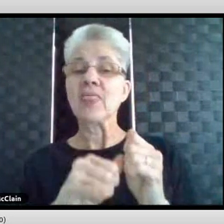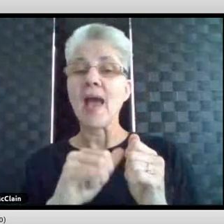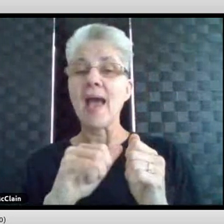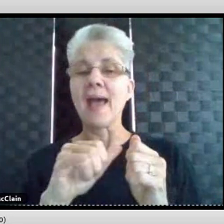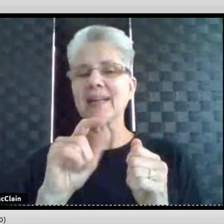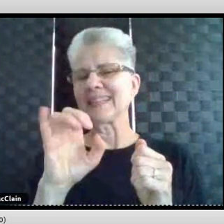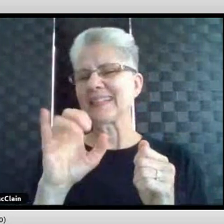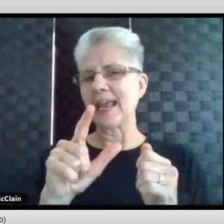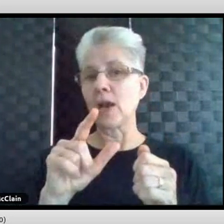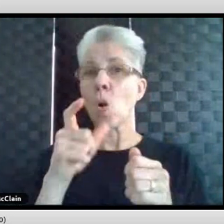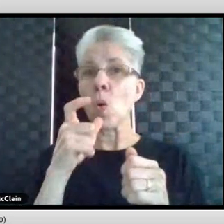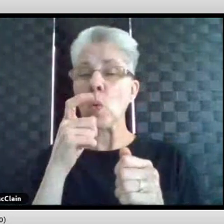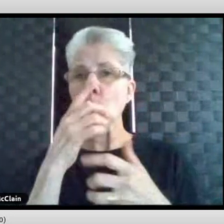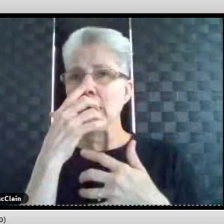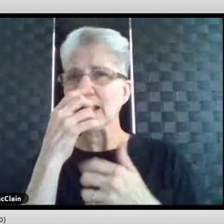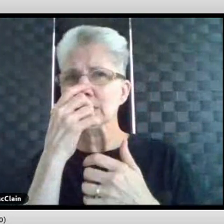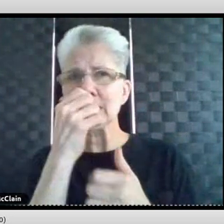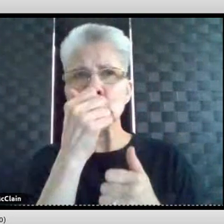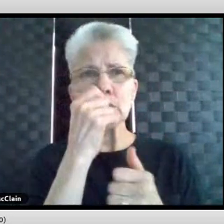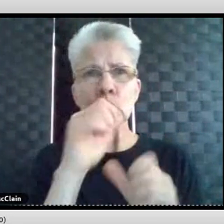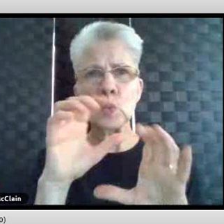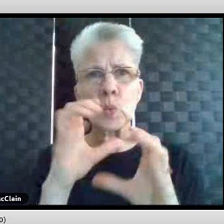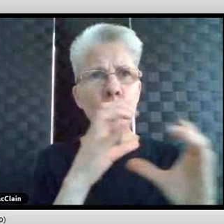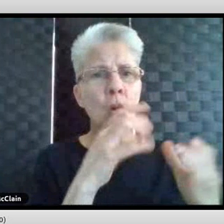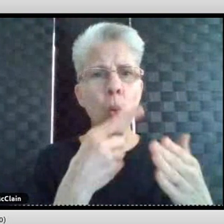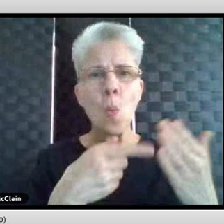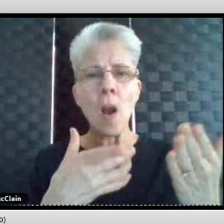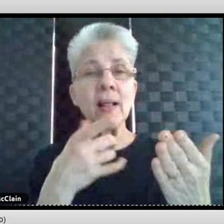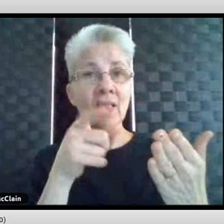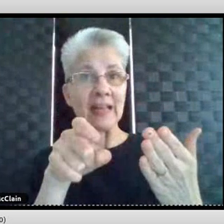so that when people in those smaller groups need something,